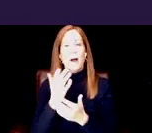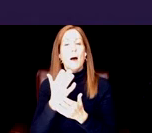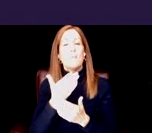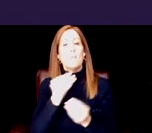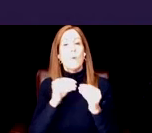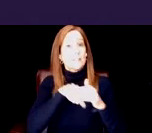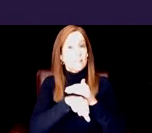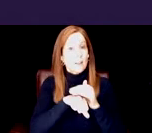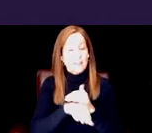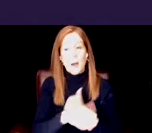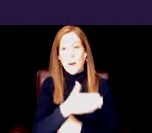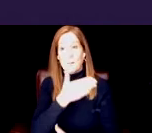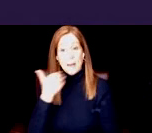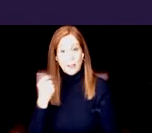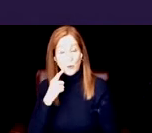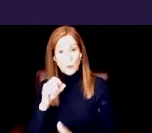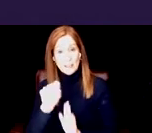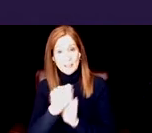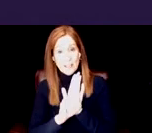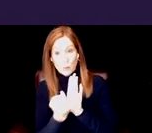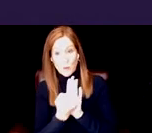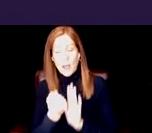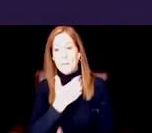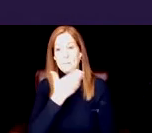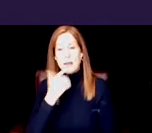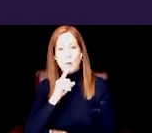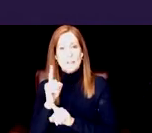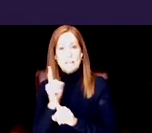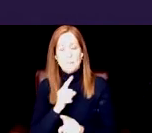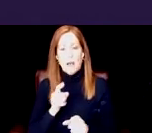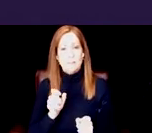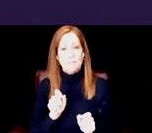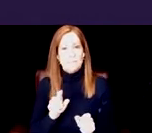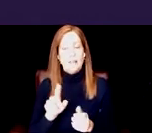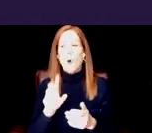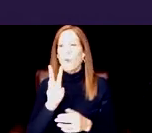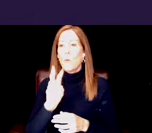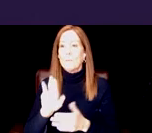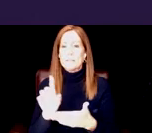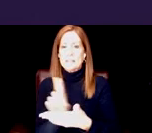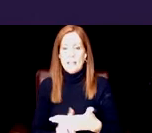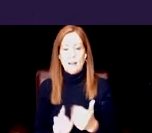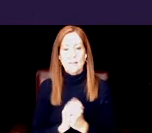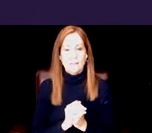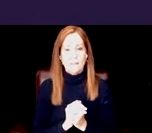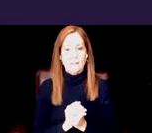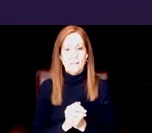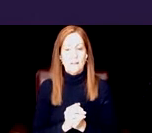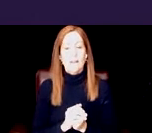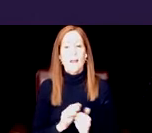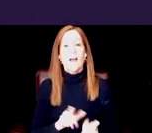state branding, and a better responsive web design. Followed by Jake Stark,